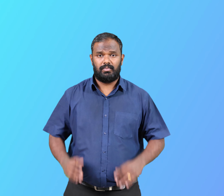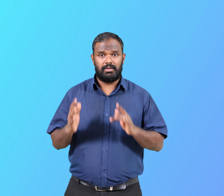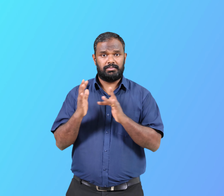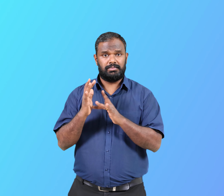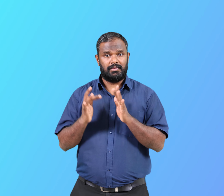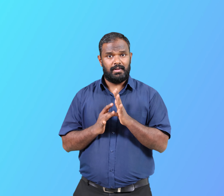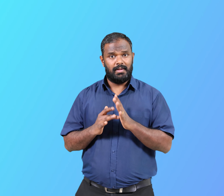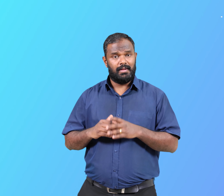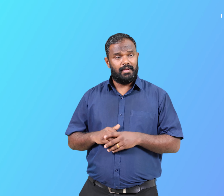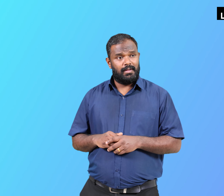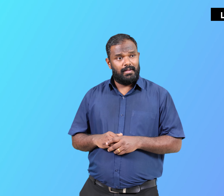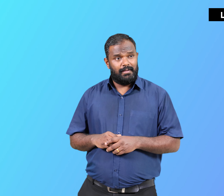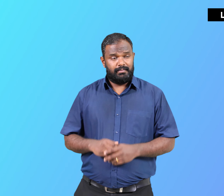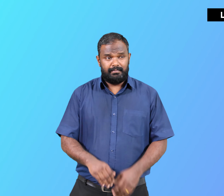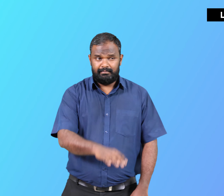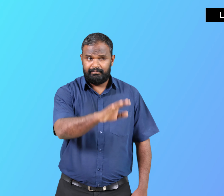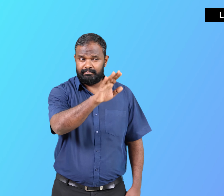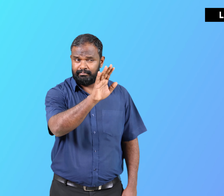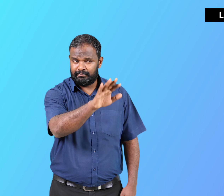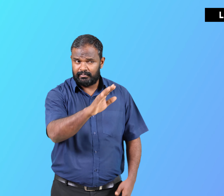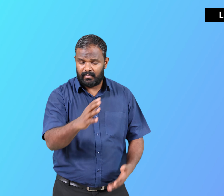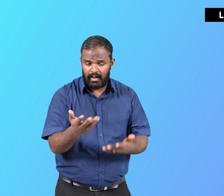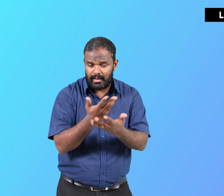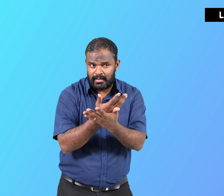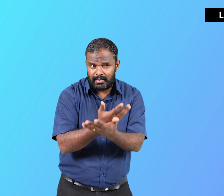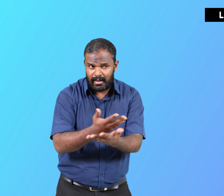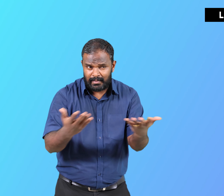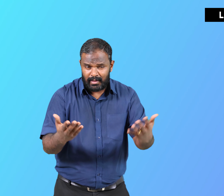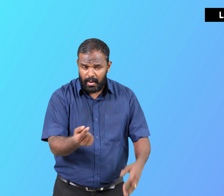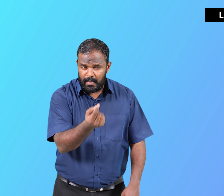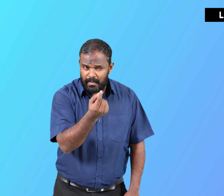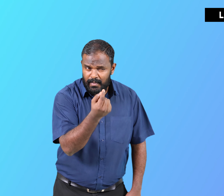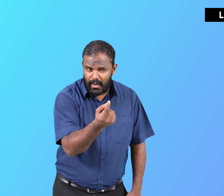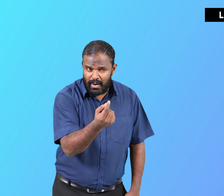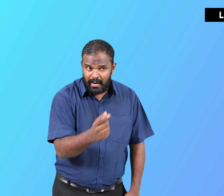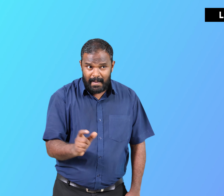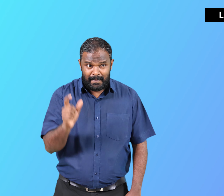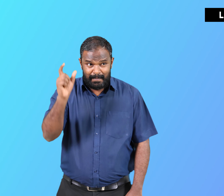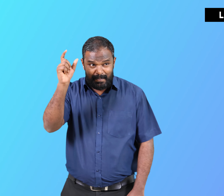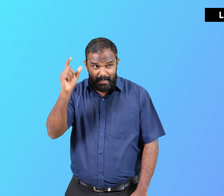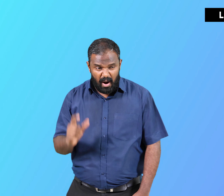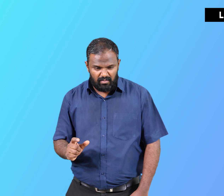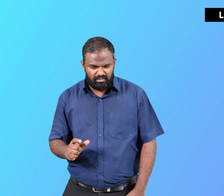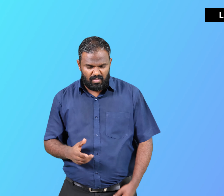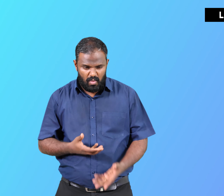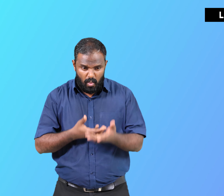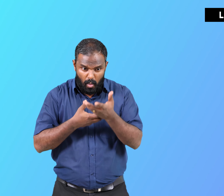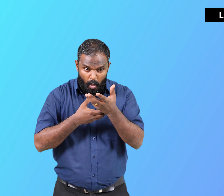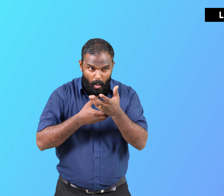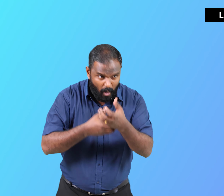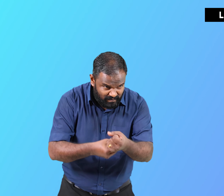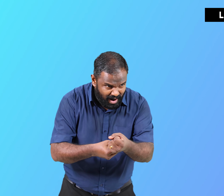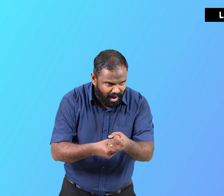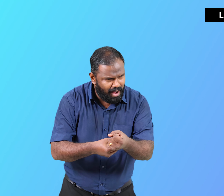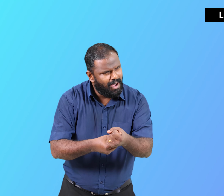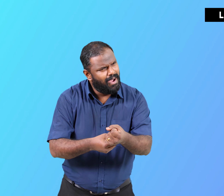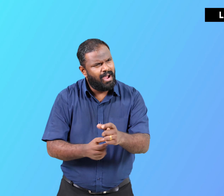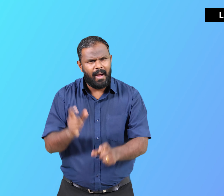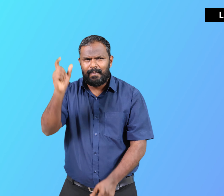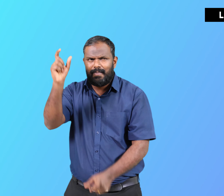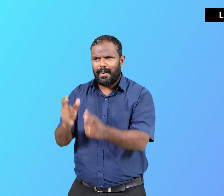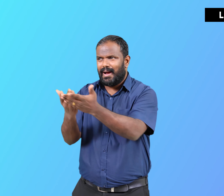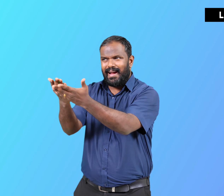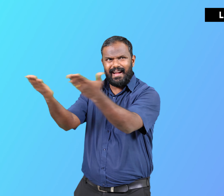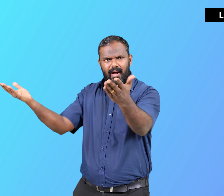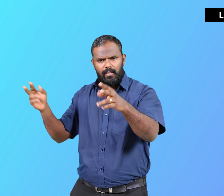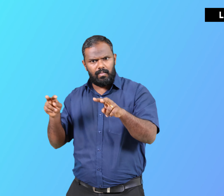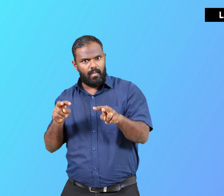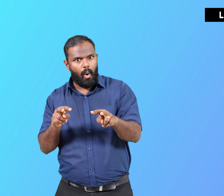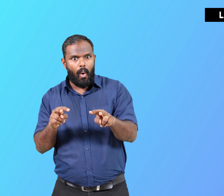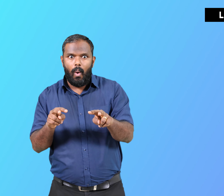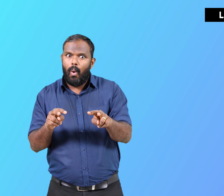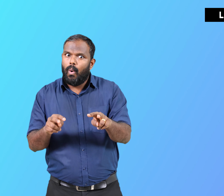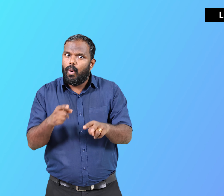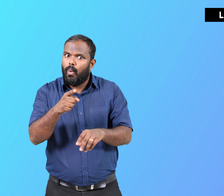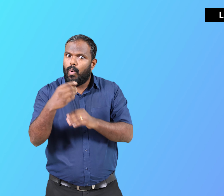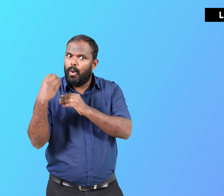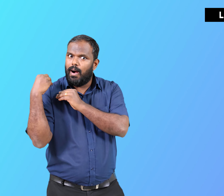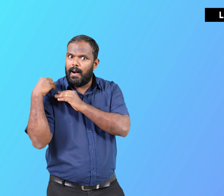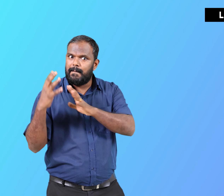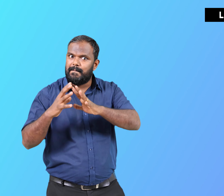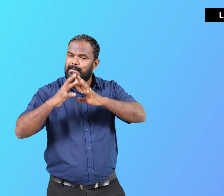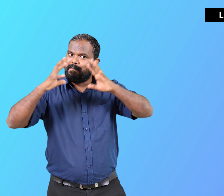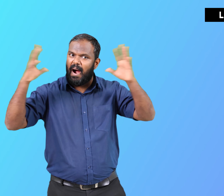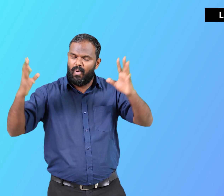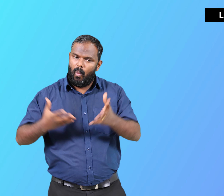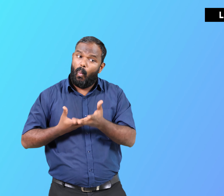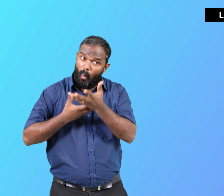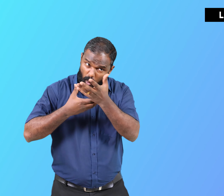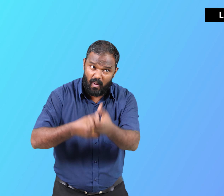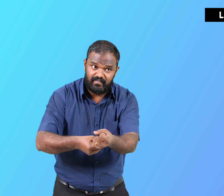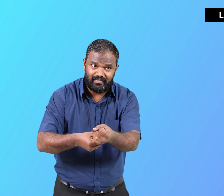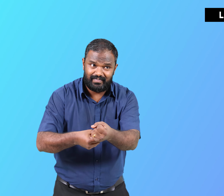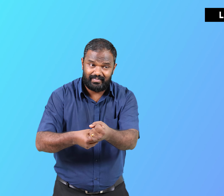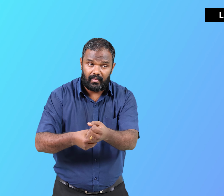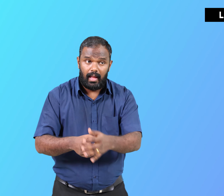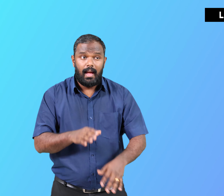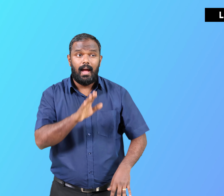Whoever can be trusted with small things can also be trusted with big things. Whoever is dishonest in little things will be dishonest in big things too.